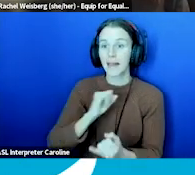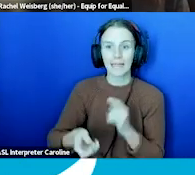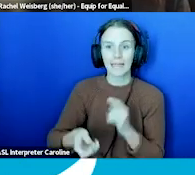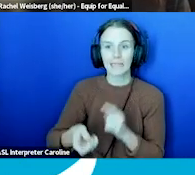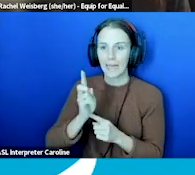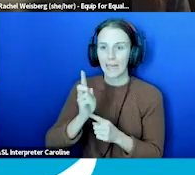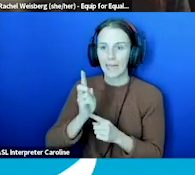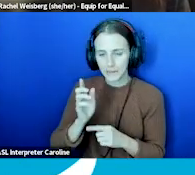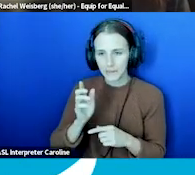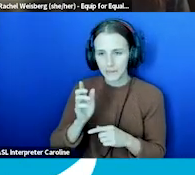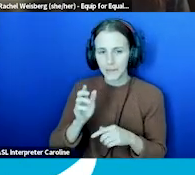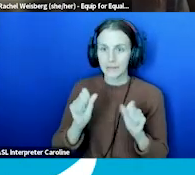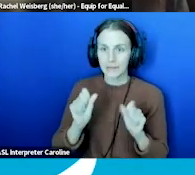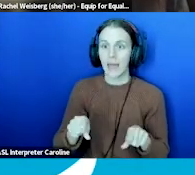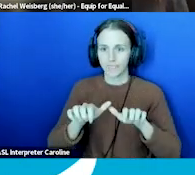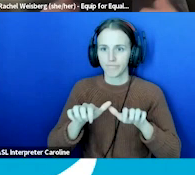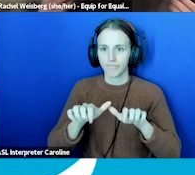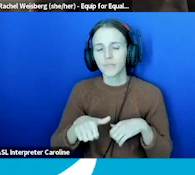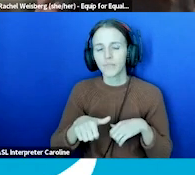GIVE IT ONE MORE MOMENT IN CASE ANYONE HAS